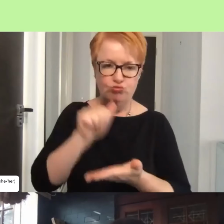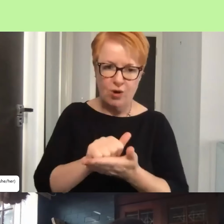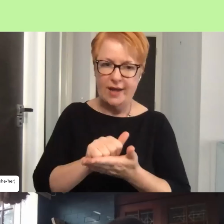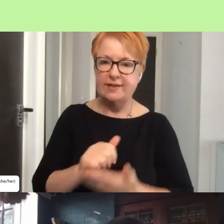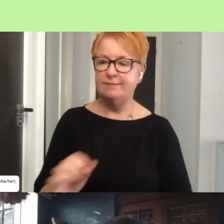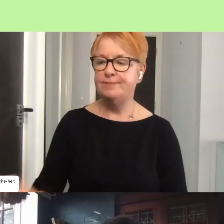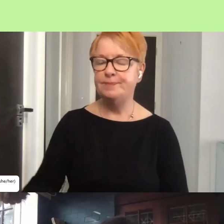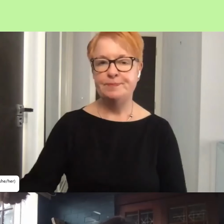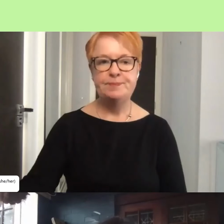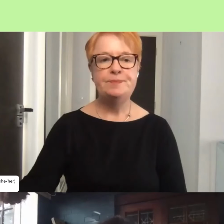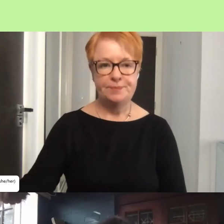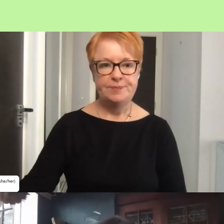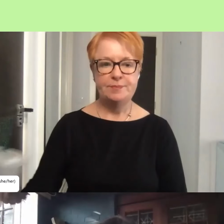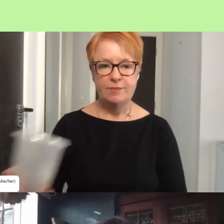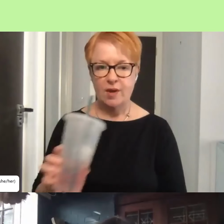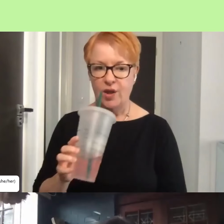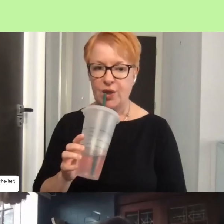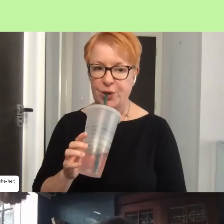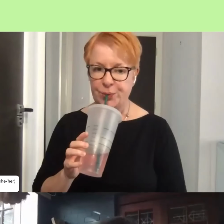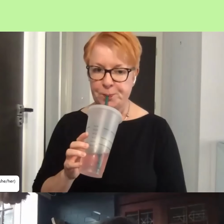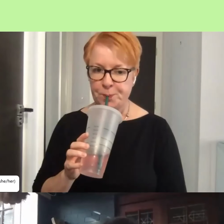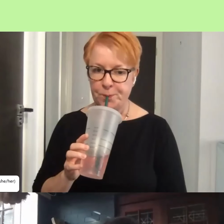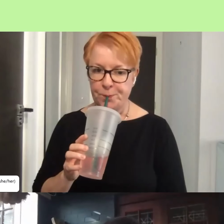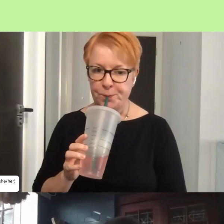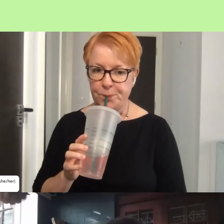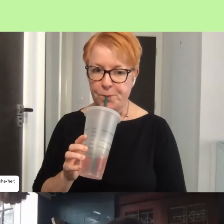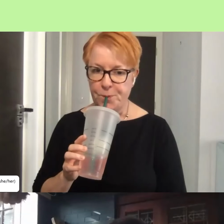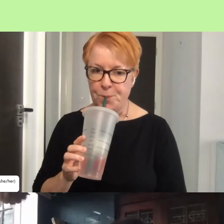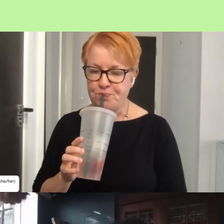I have so many follow up questions for both of you.